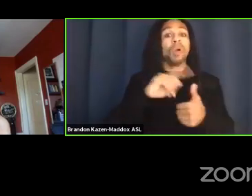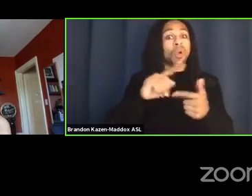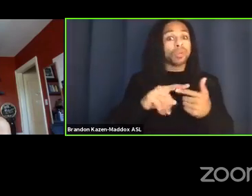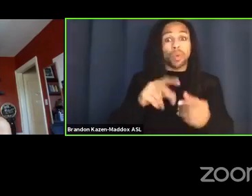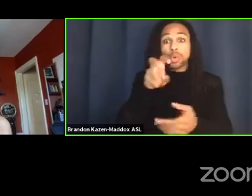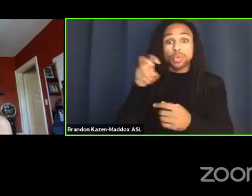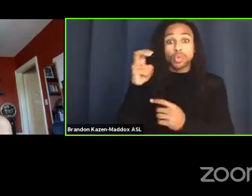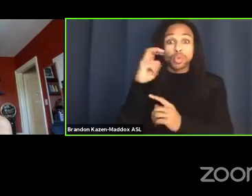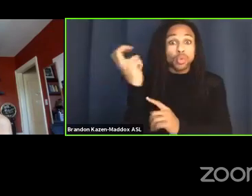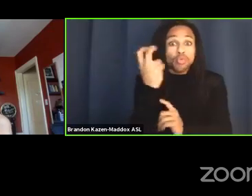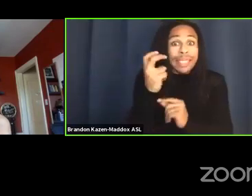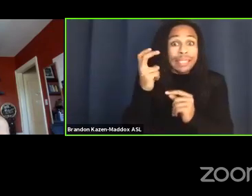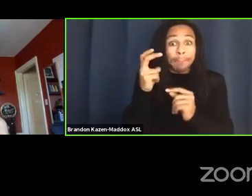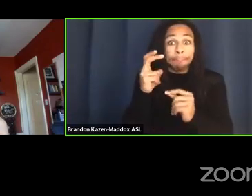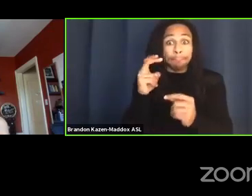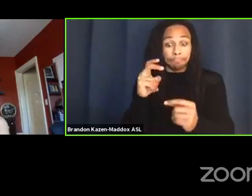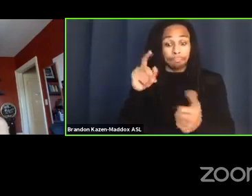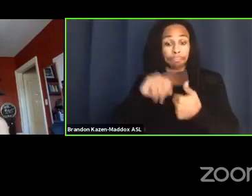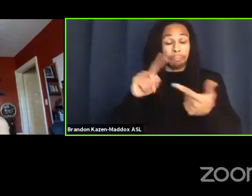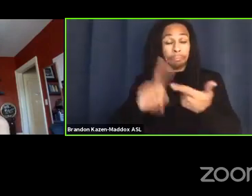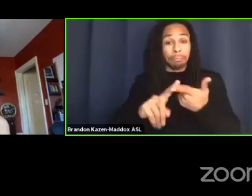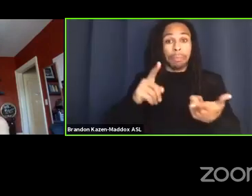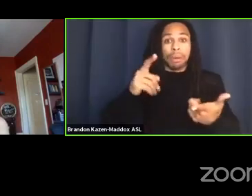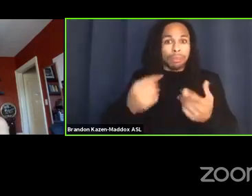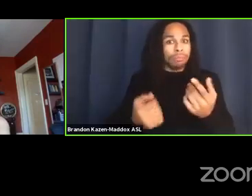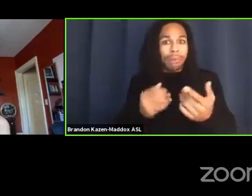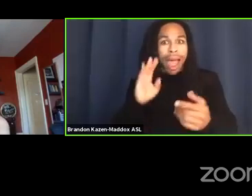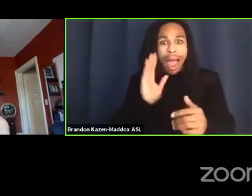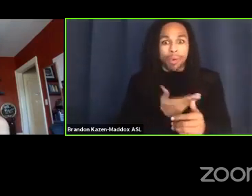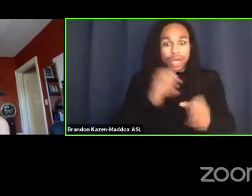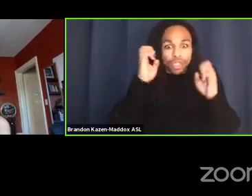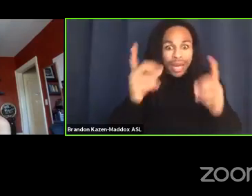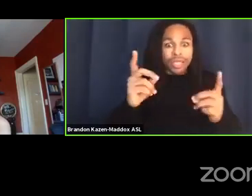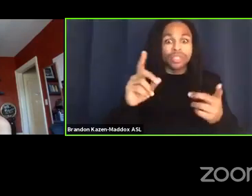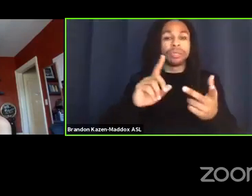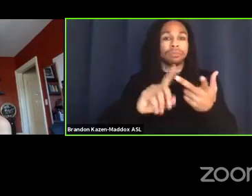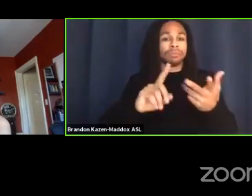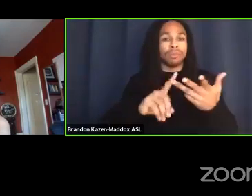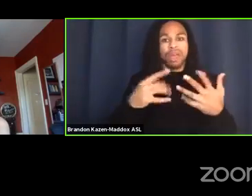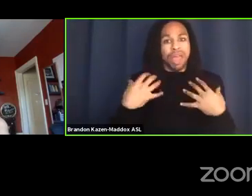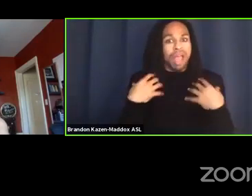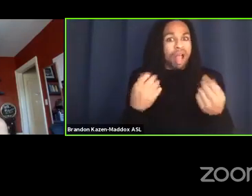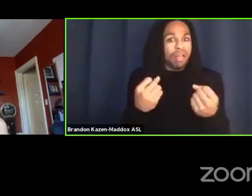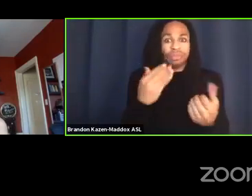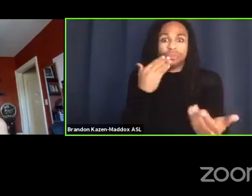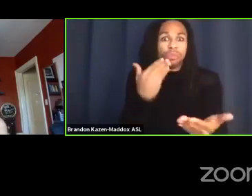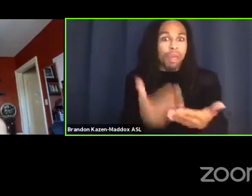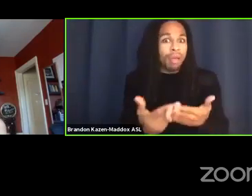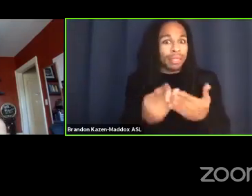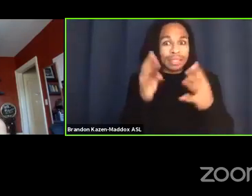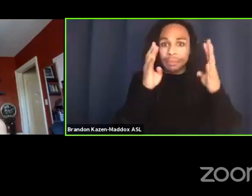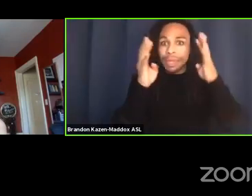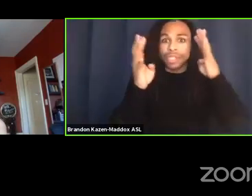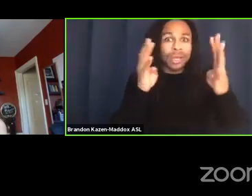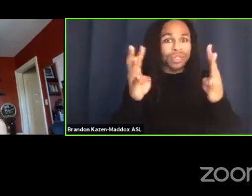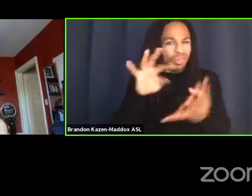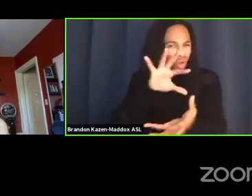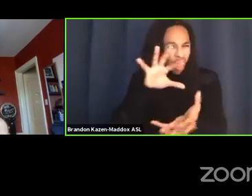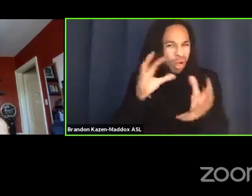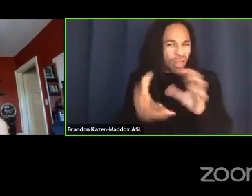learn more about our programs on our website. As some of you know, Dance/NYC launched